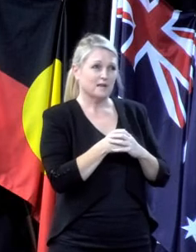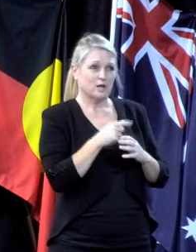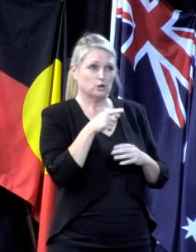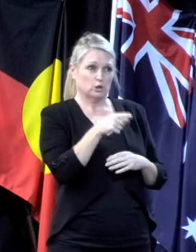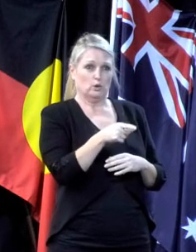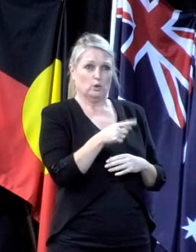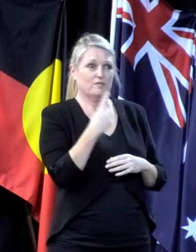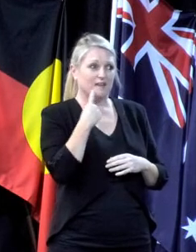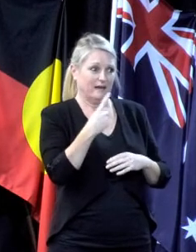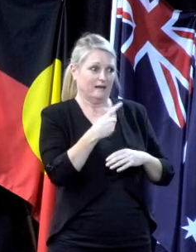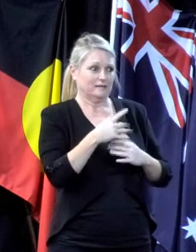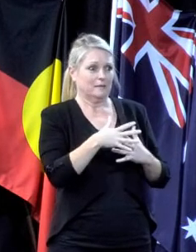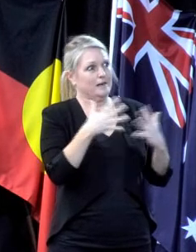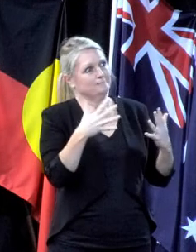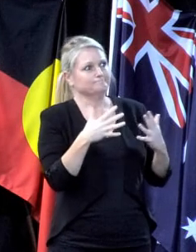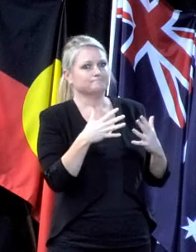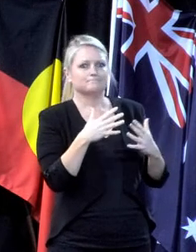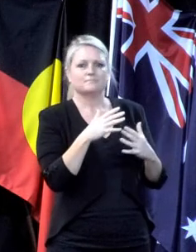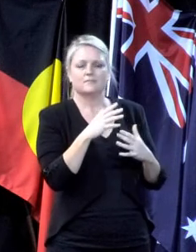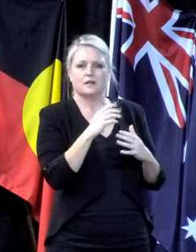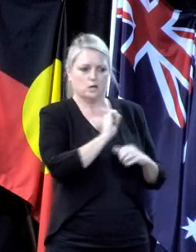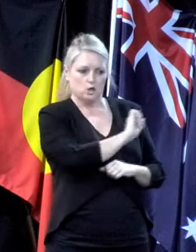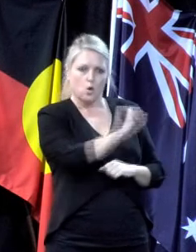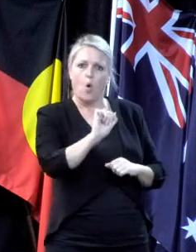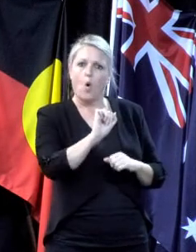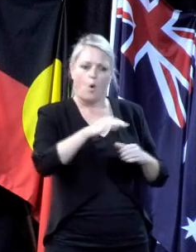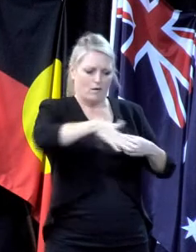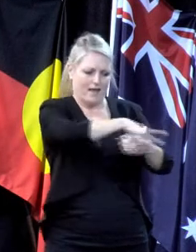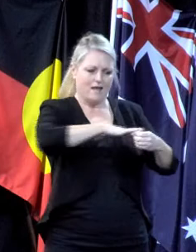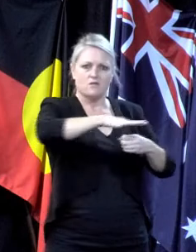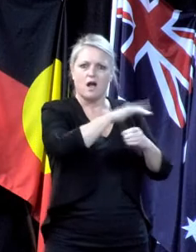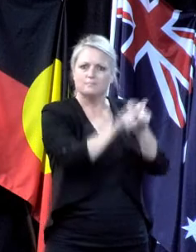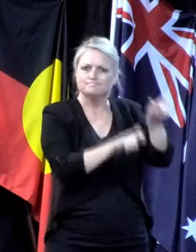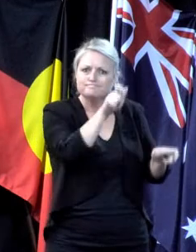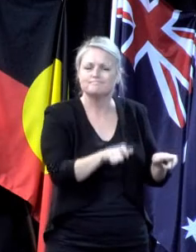in any particular part of your demographic? Not in relation to those cost aspects